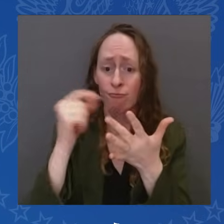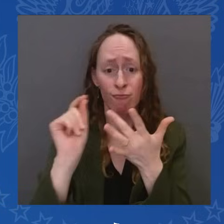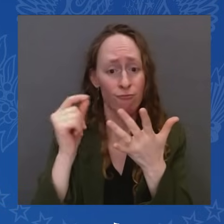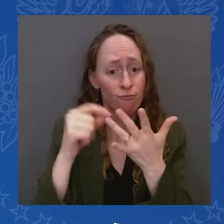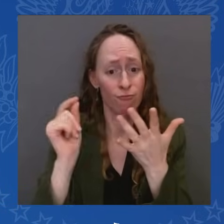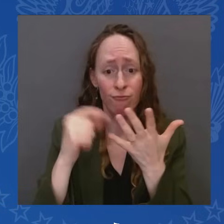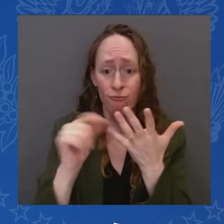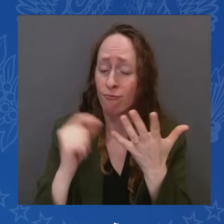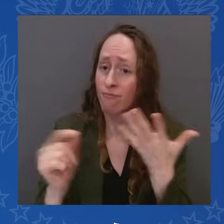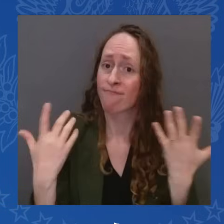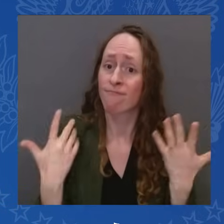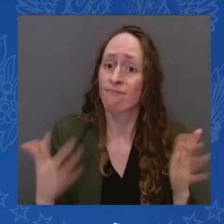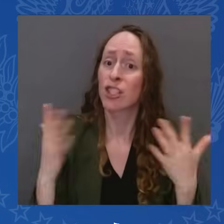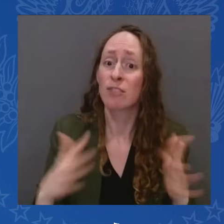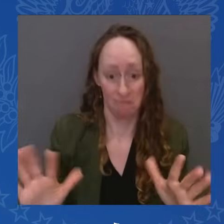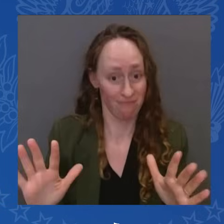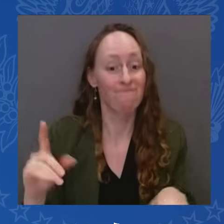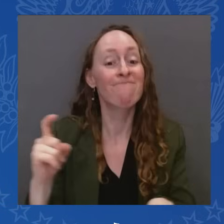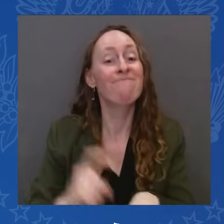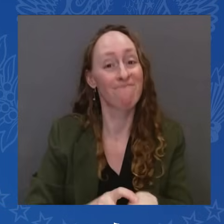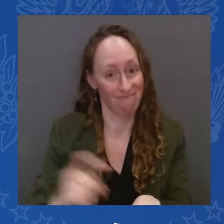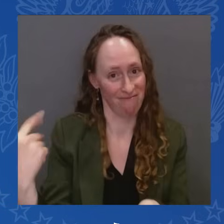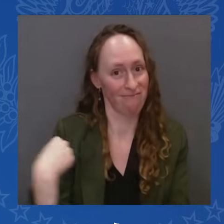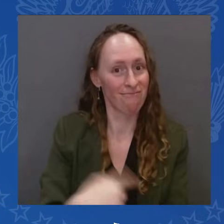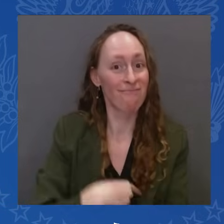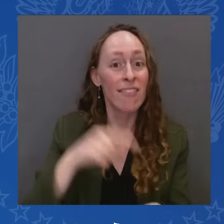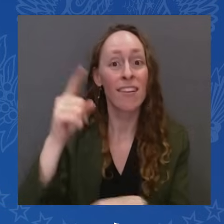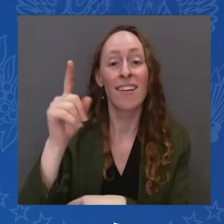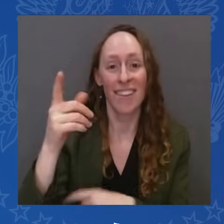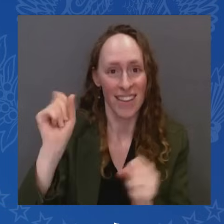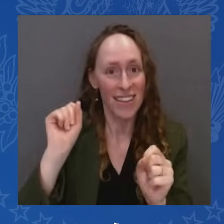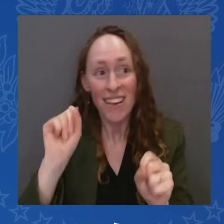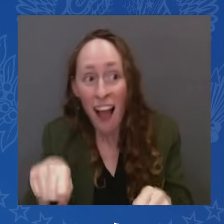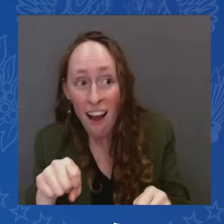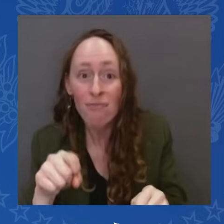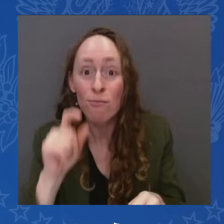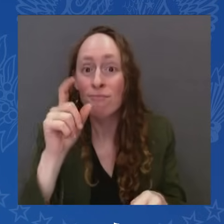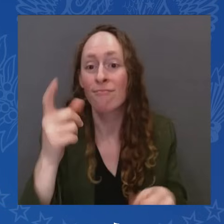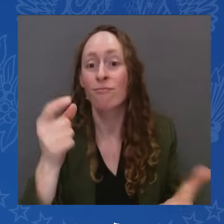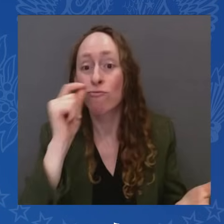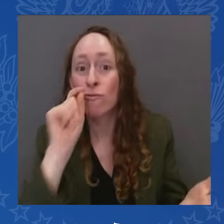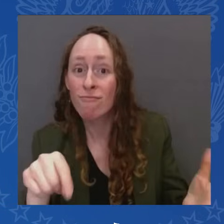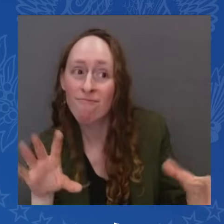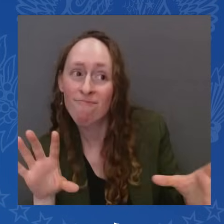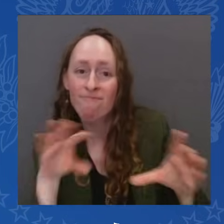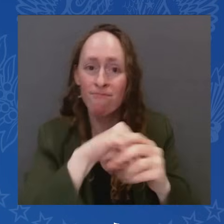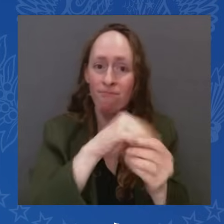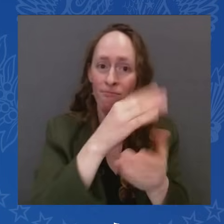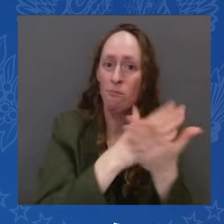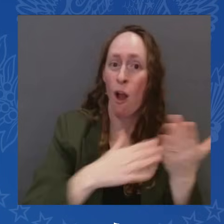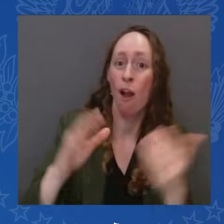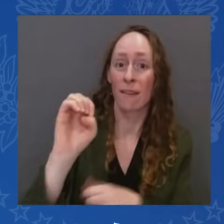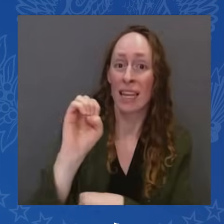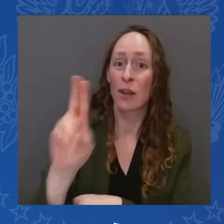And we constantly communicate with European leaders about our joint steps, sanctions,